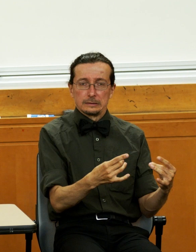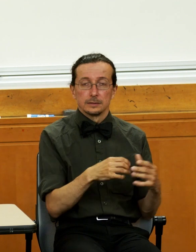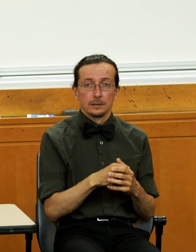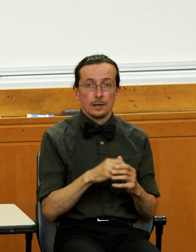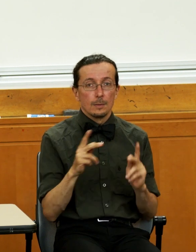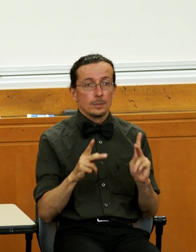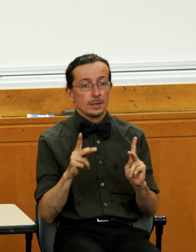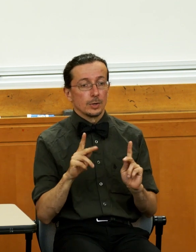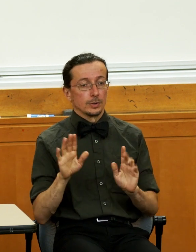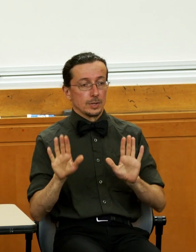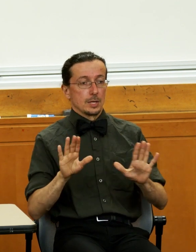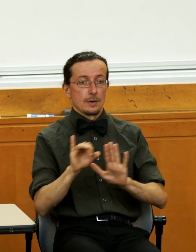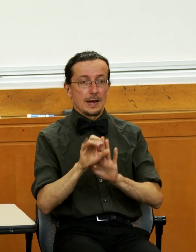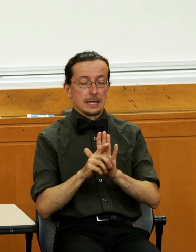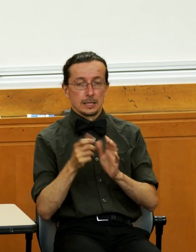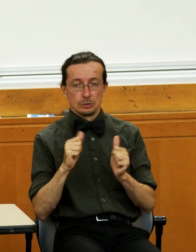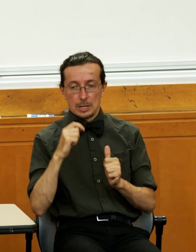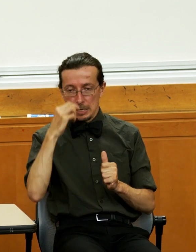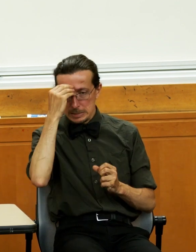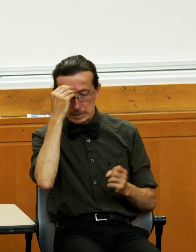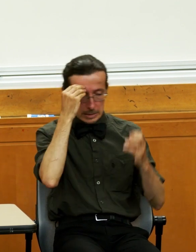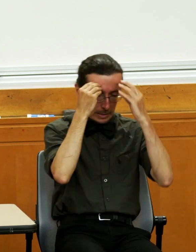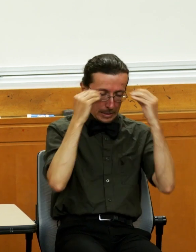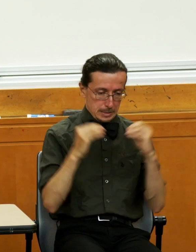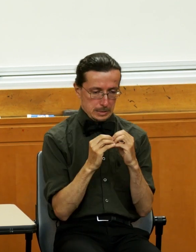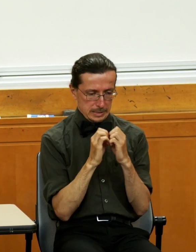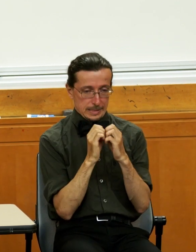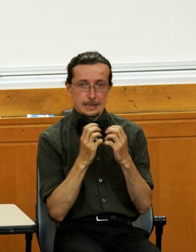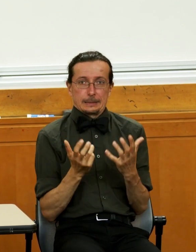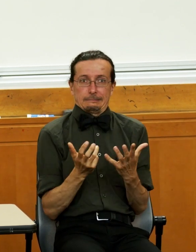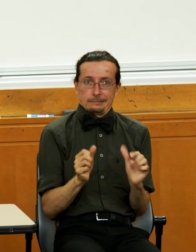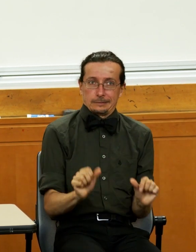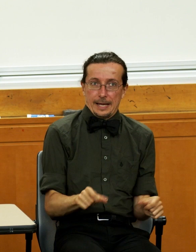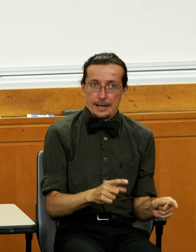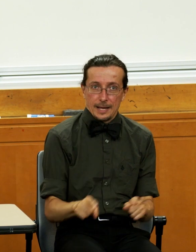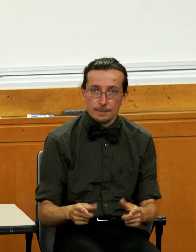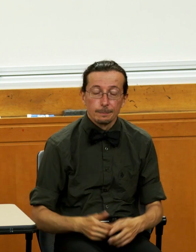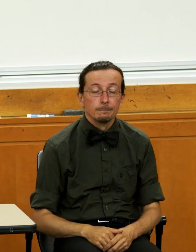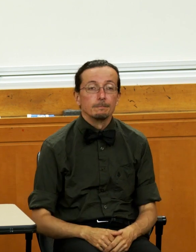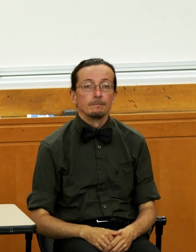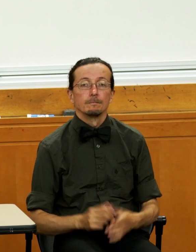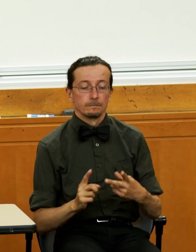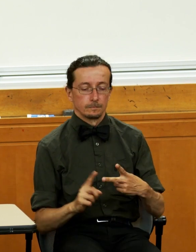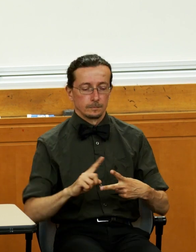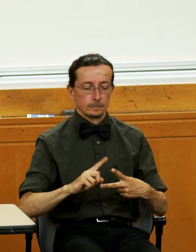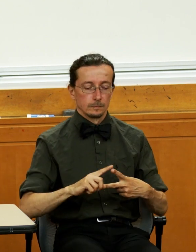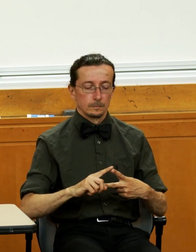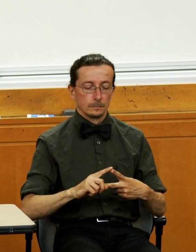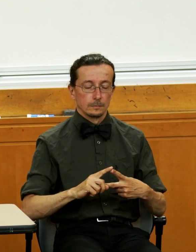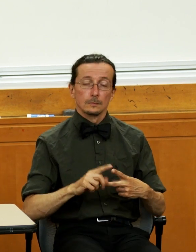different identities into consideration. Your first question on…are there any movements that